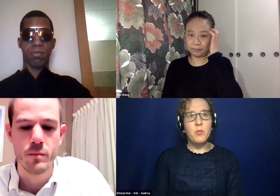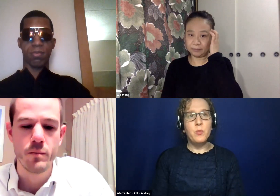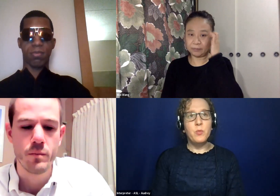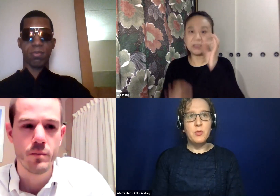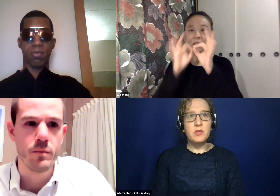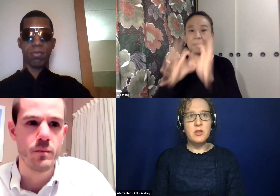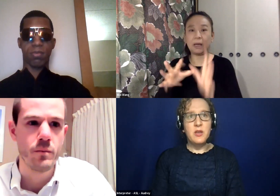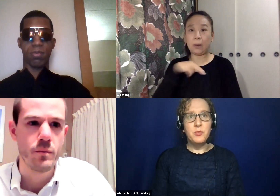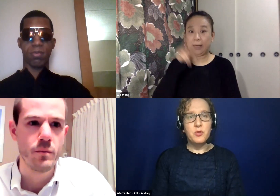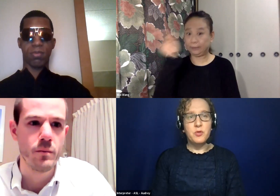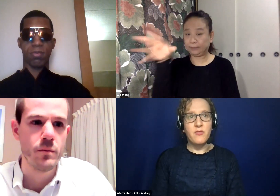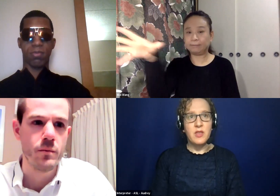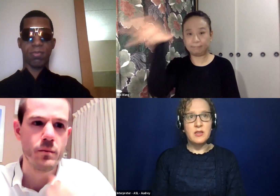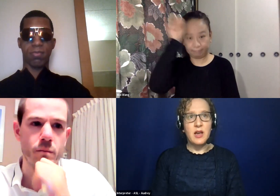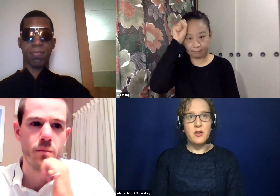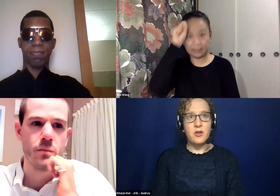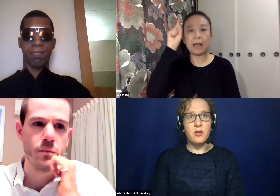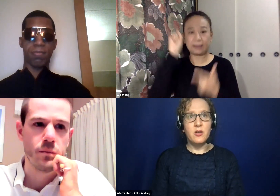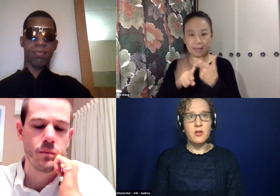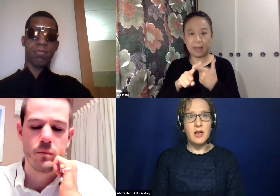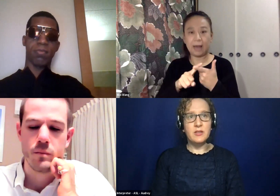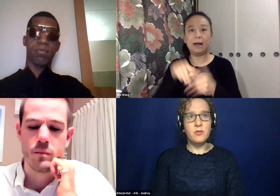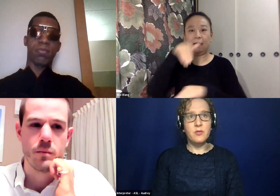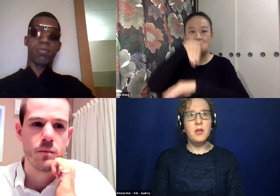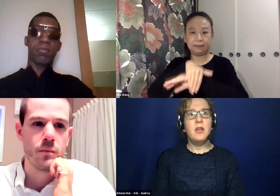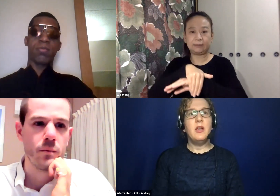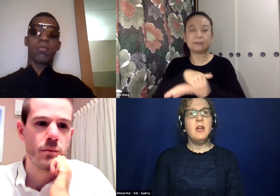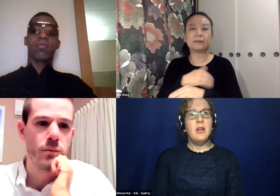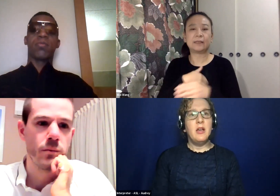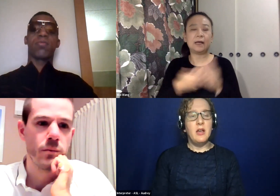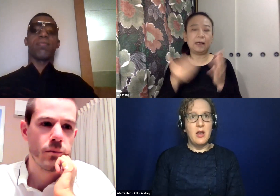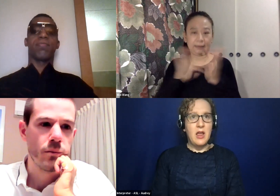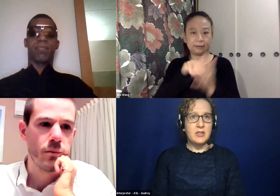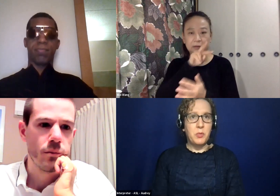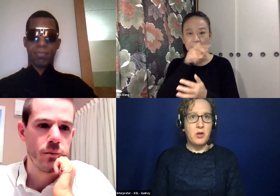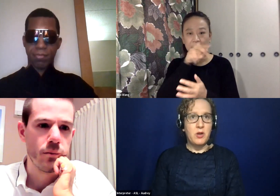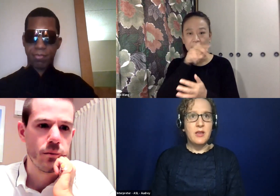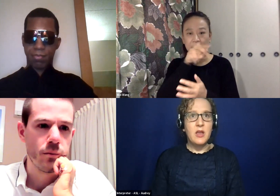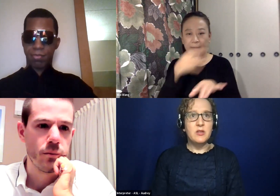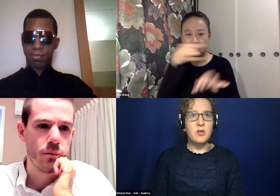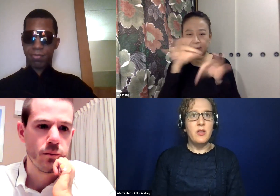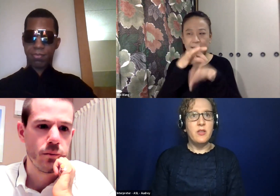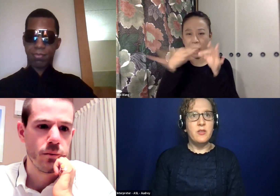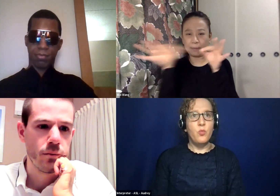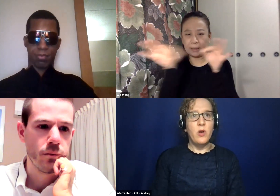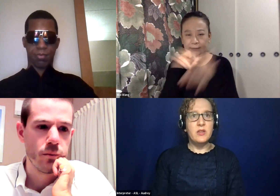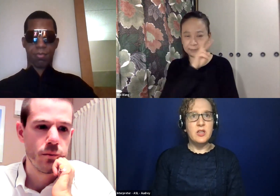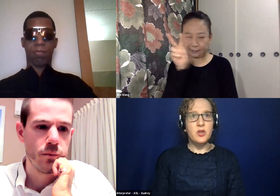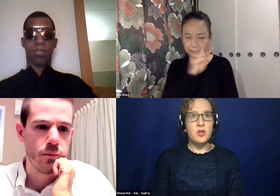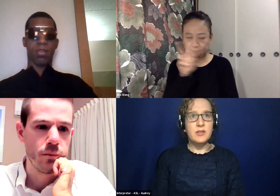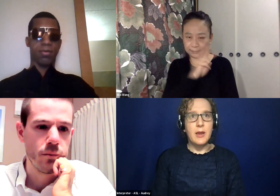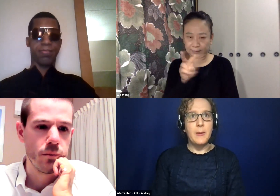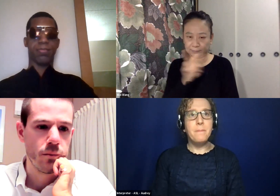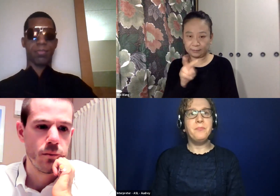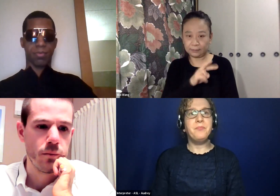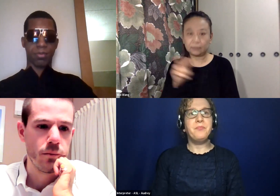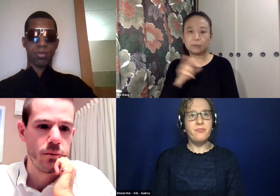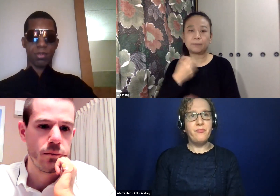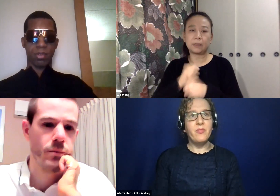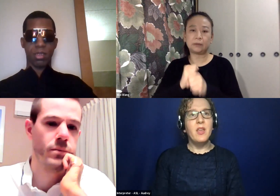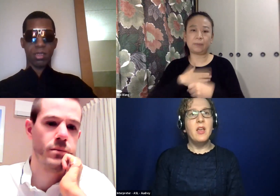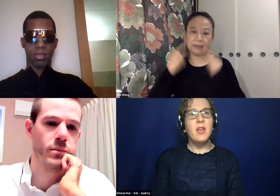I was able to keep track of the entire classroom experience and what the teacher was saying.